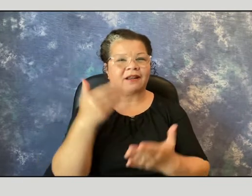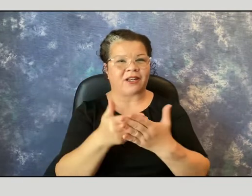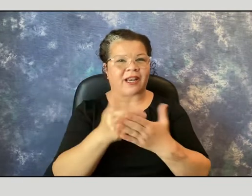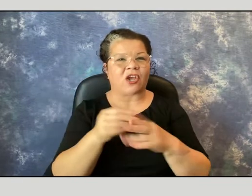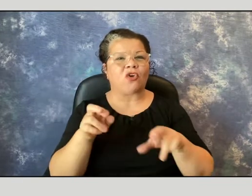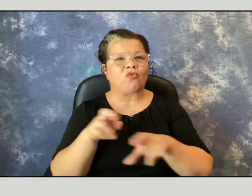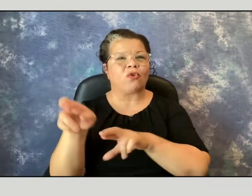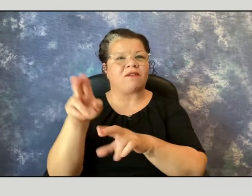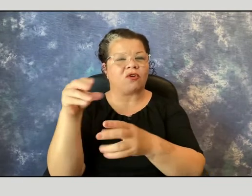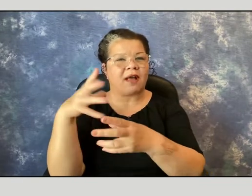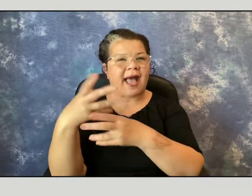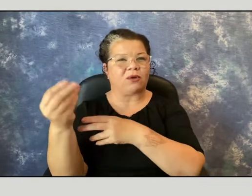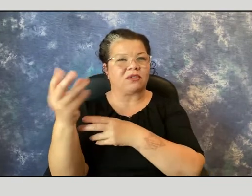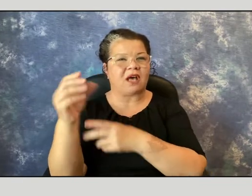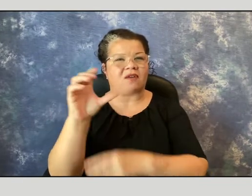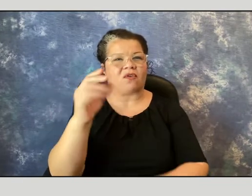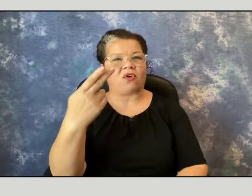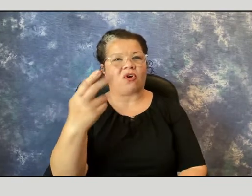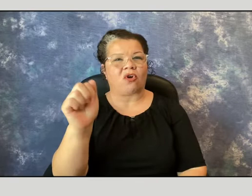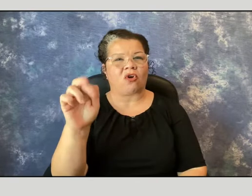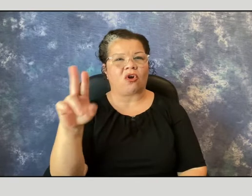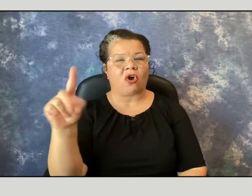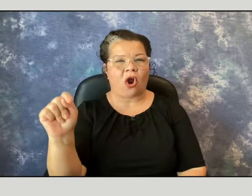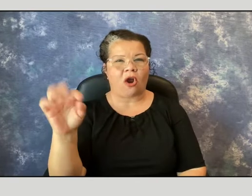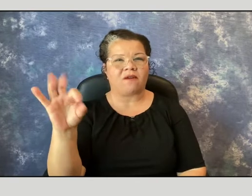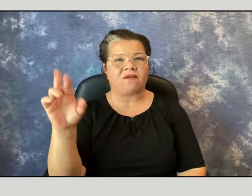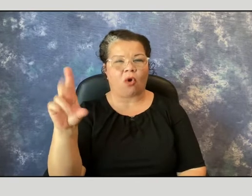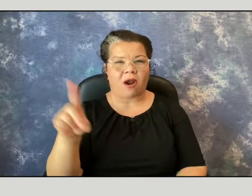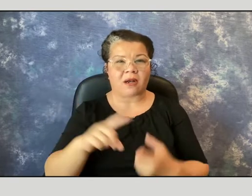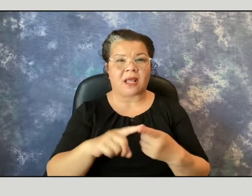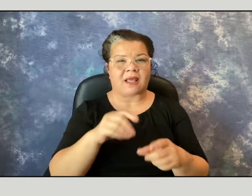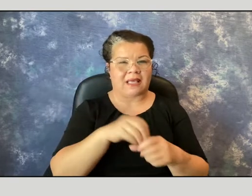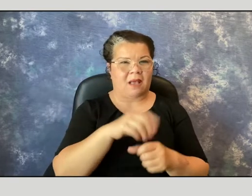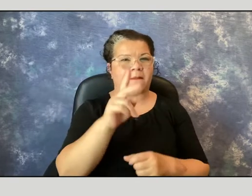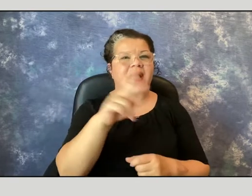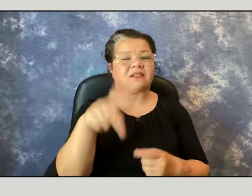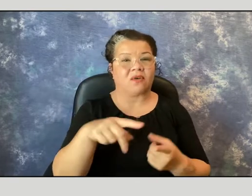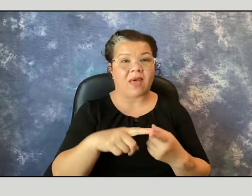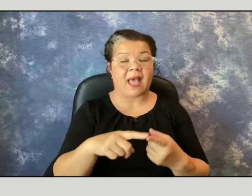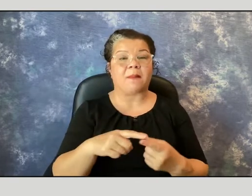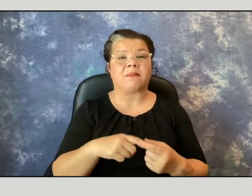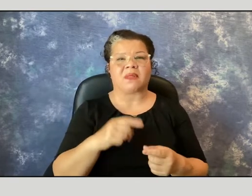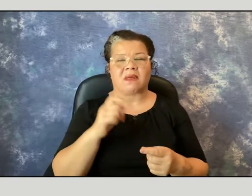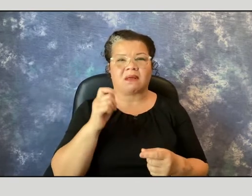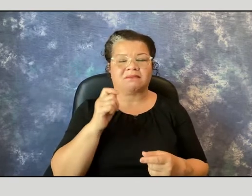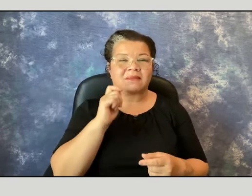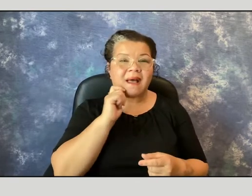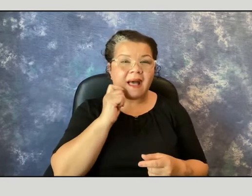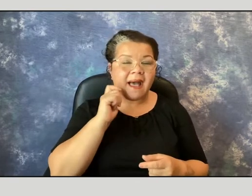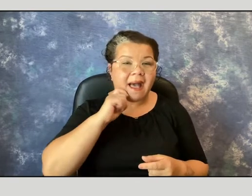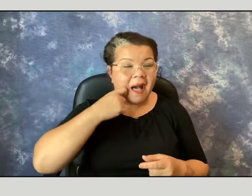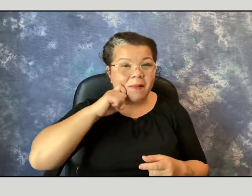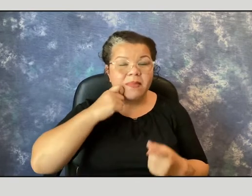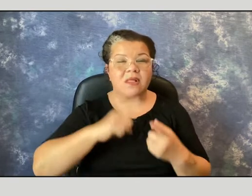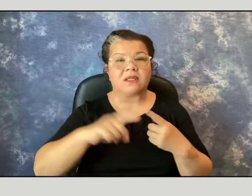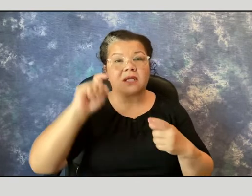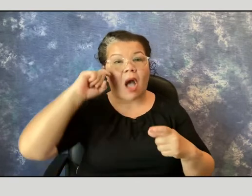agriculture workers in Pennsylvania, apple, onion, lettuce picking in upstate New York in Rochester.